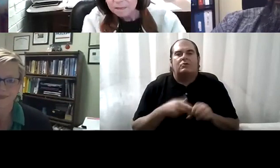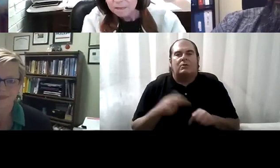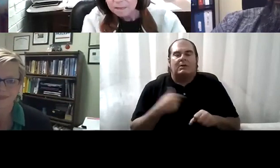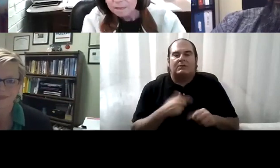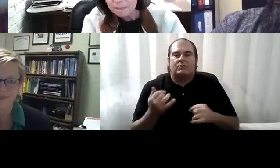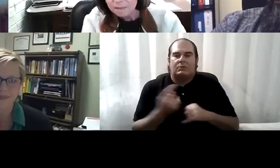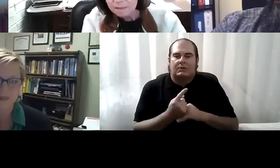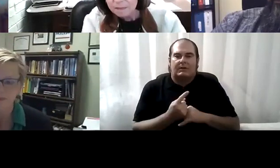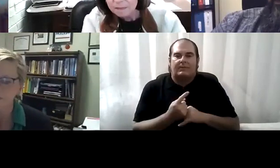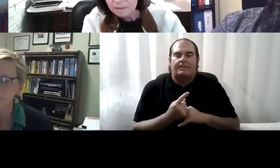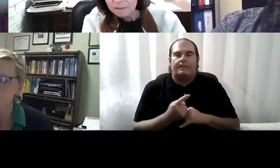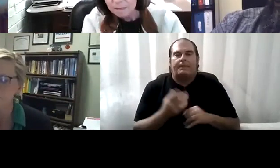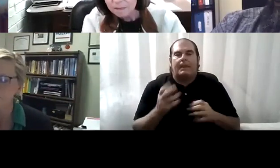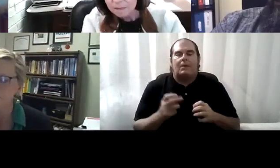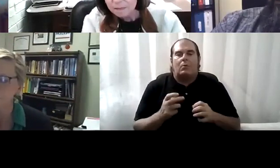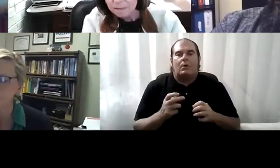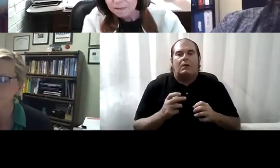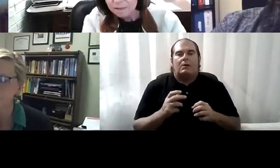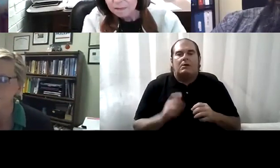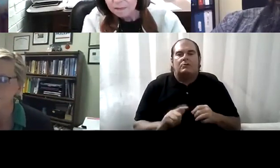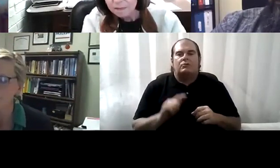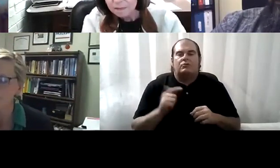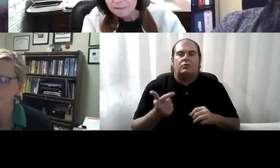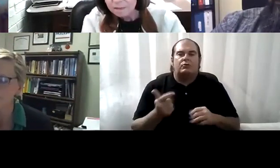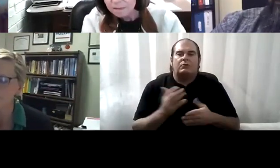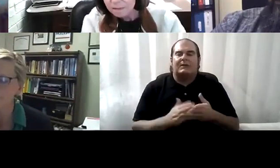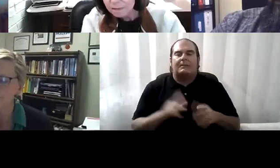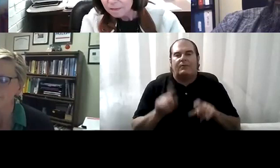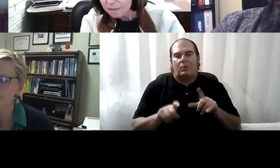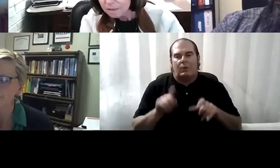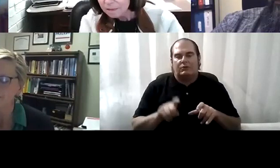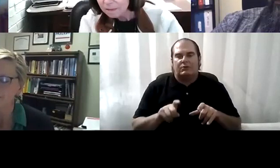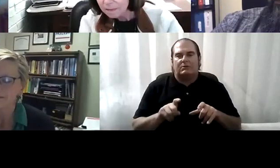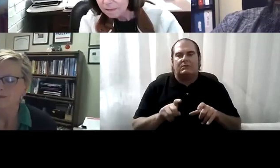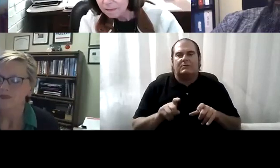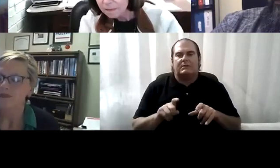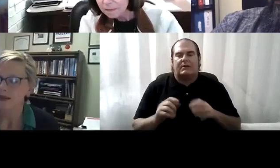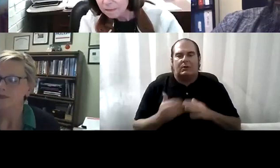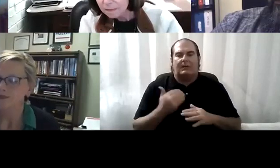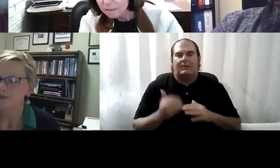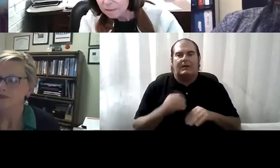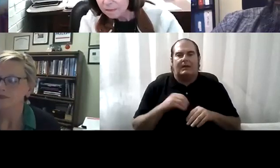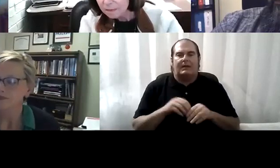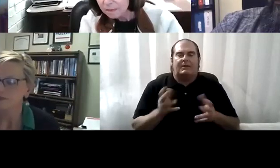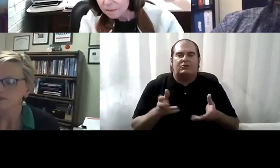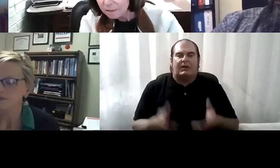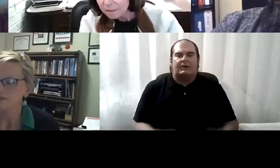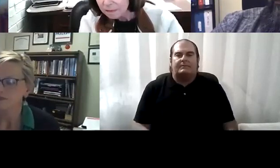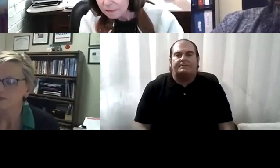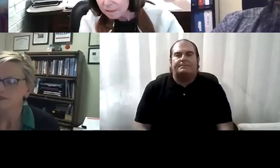So I want to turn to some of the questions that are coming in from the audience.